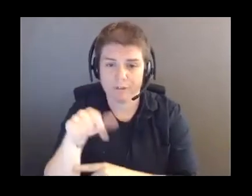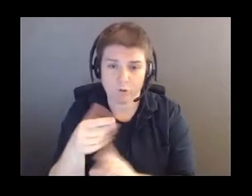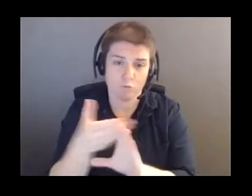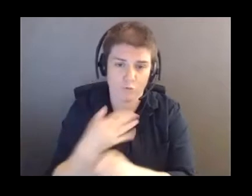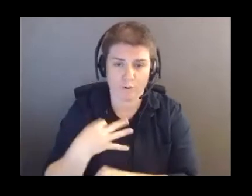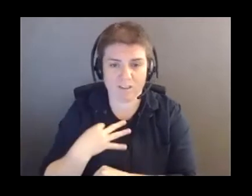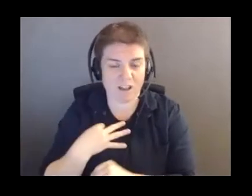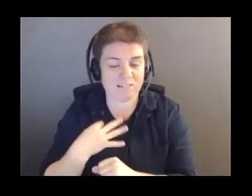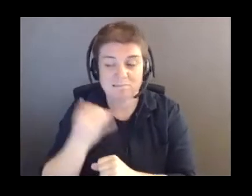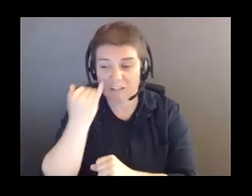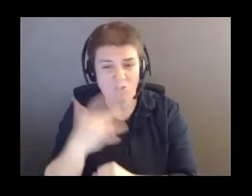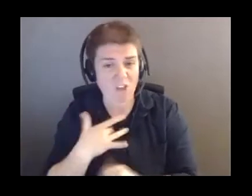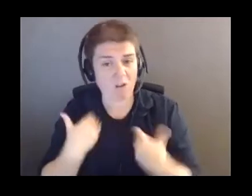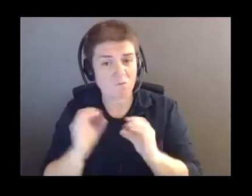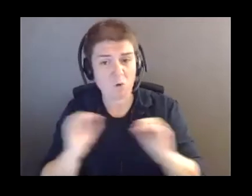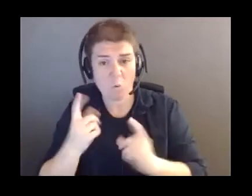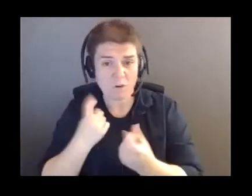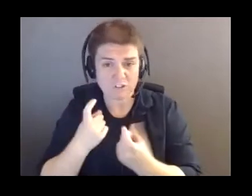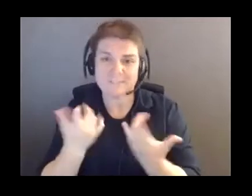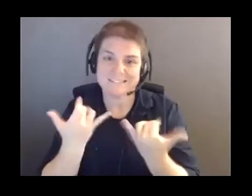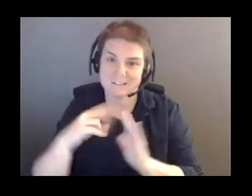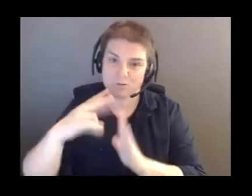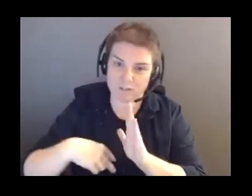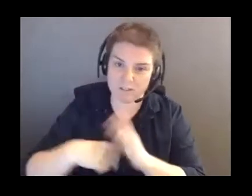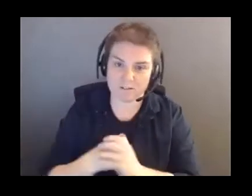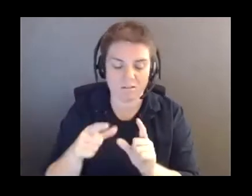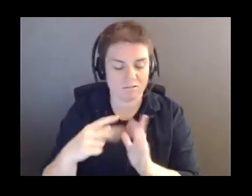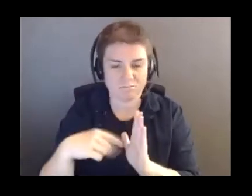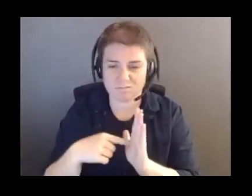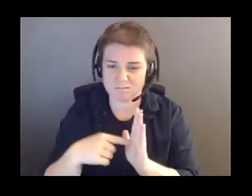think you have any questions right now. It contains a lot of helpful information that